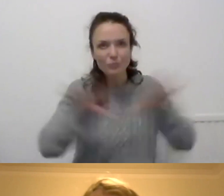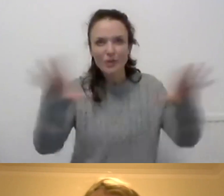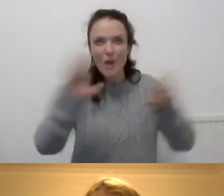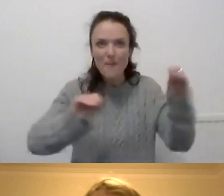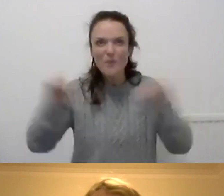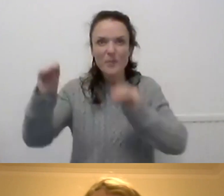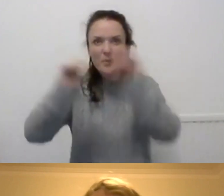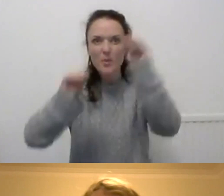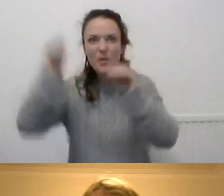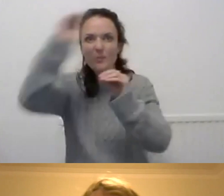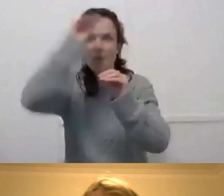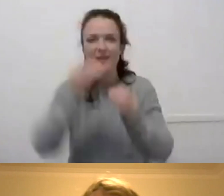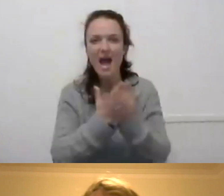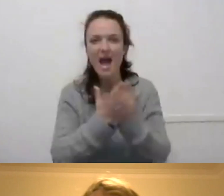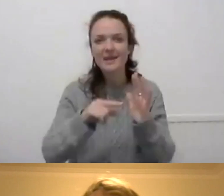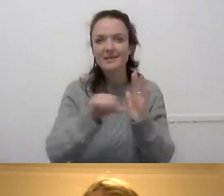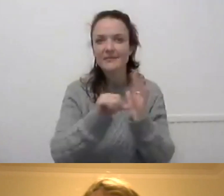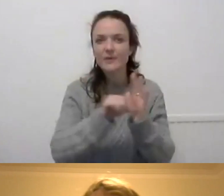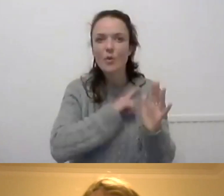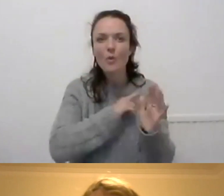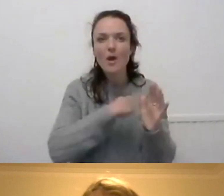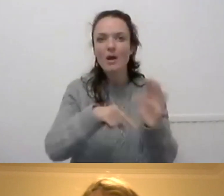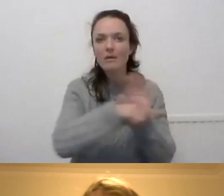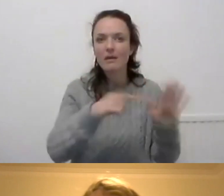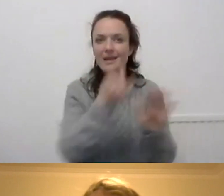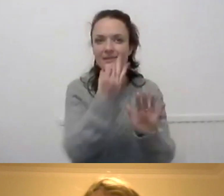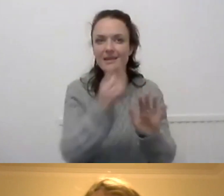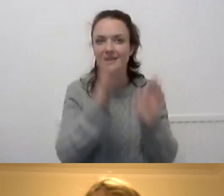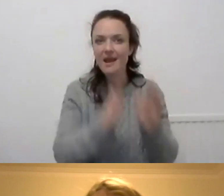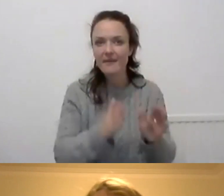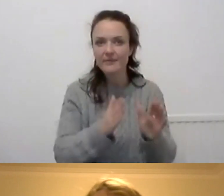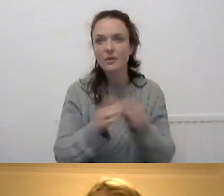weeks and found that actually, it does move around quite easily. And we're beginning to do that. So